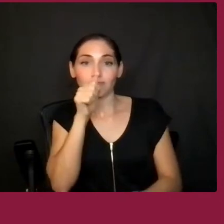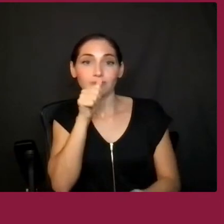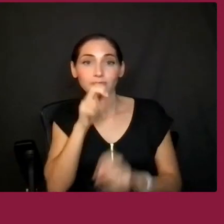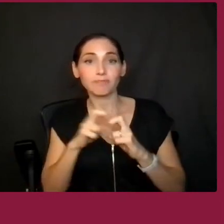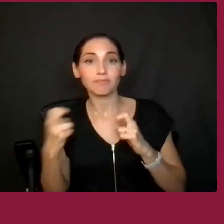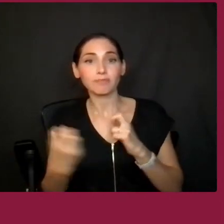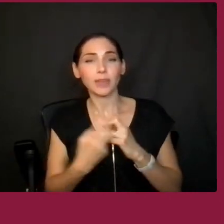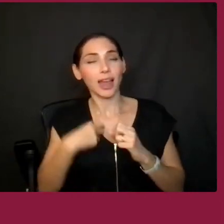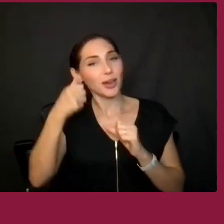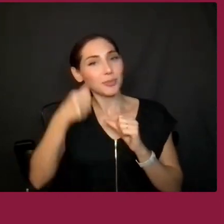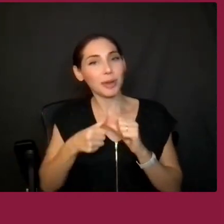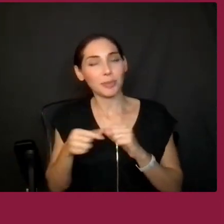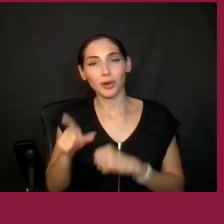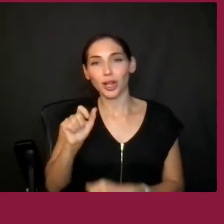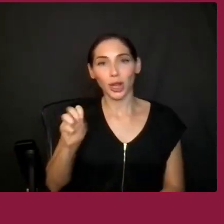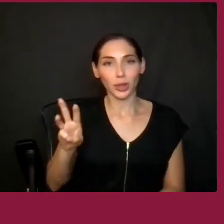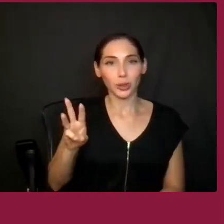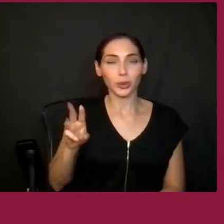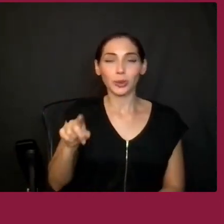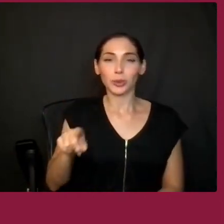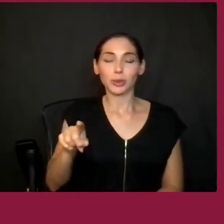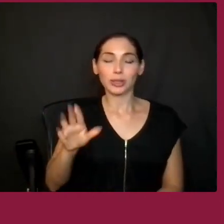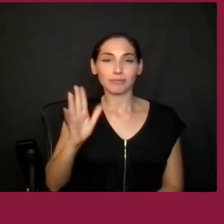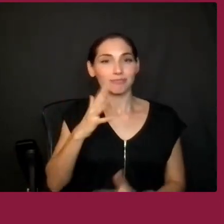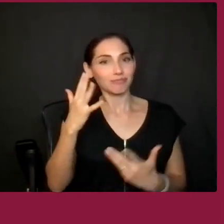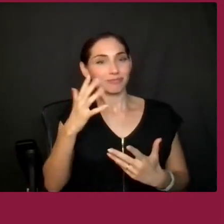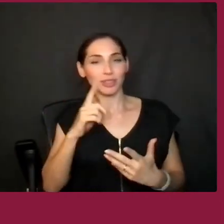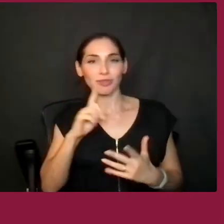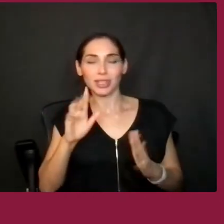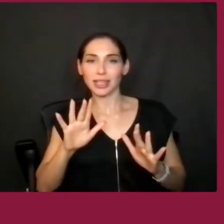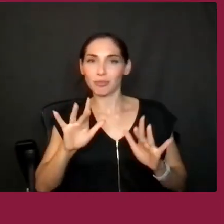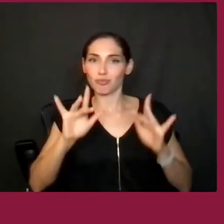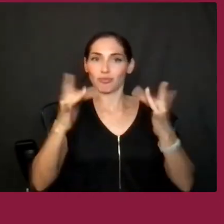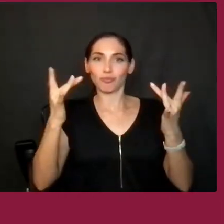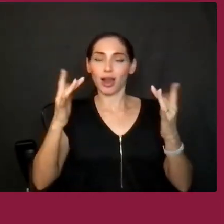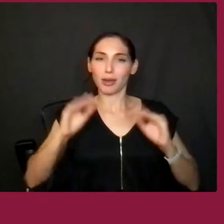Lew Stults was a very bright man, first and foremost, very intelligent.